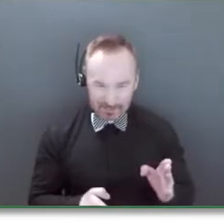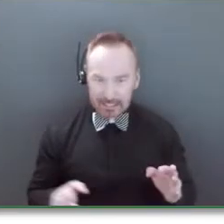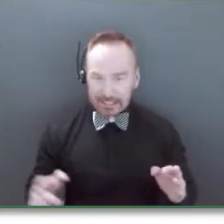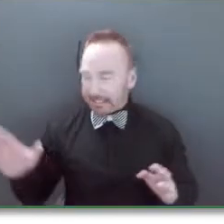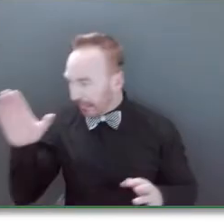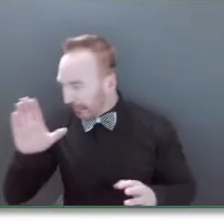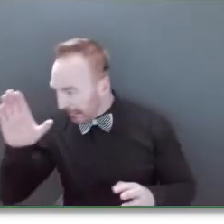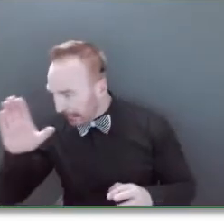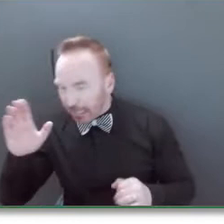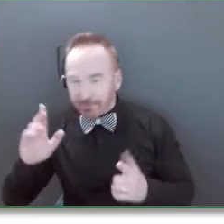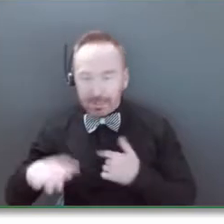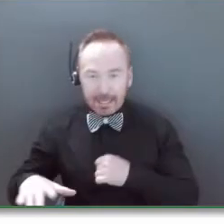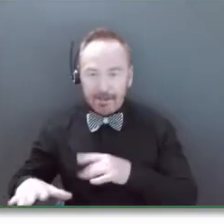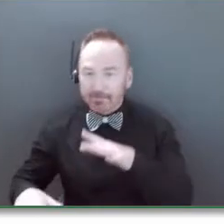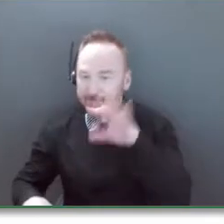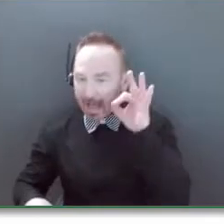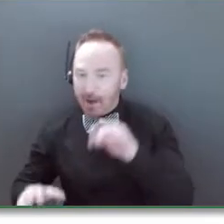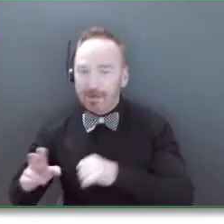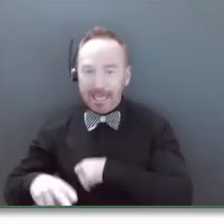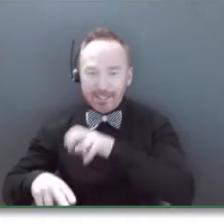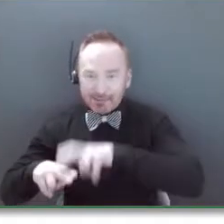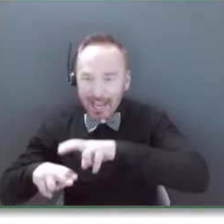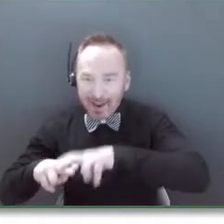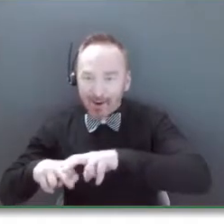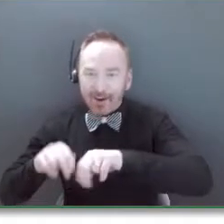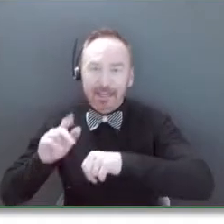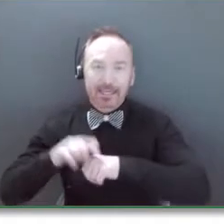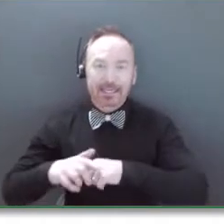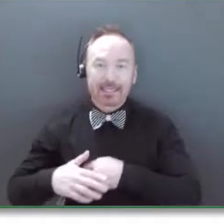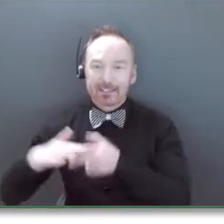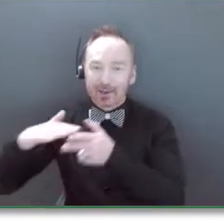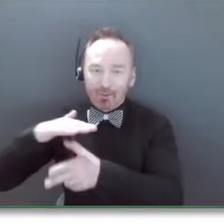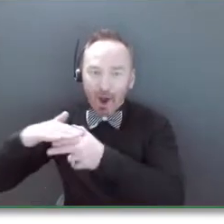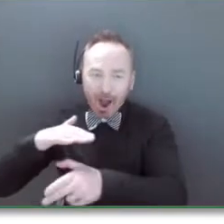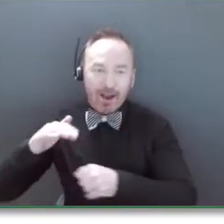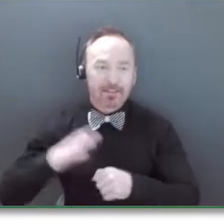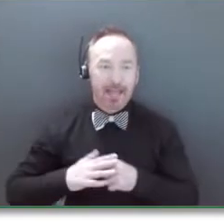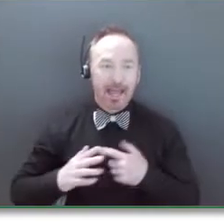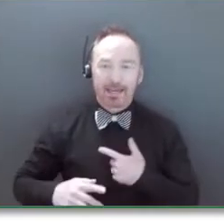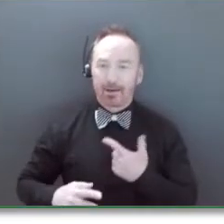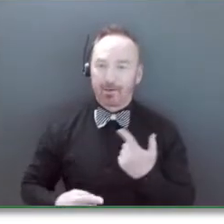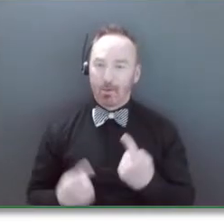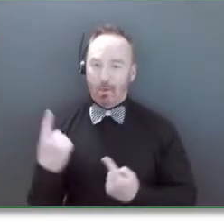wheel and some supports and Sam took his first hike and and the success of